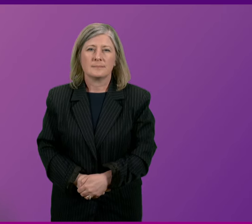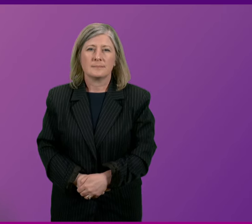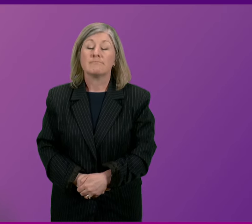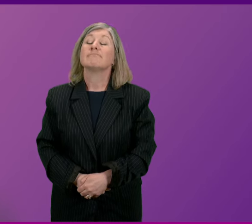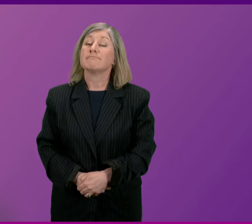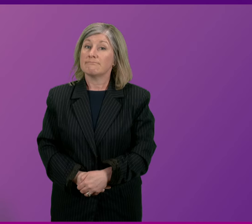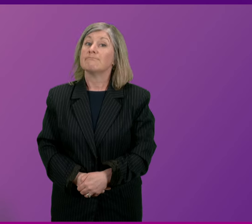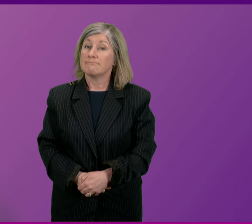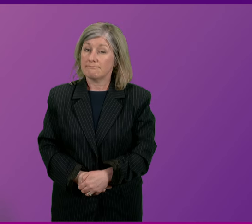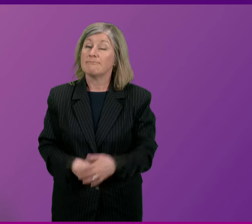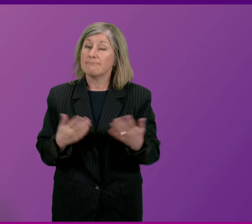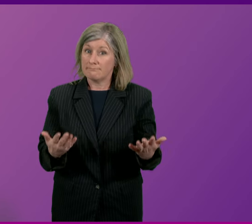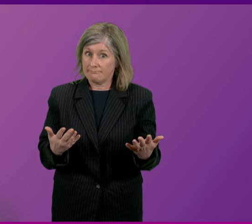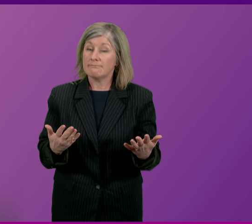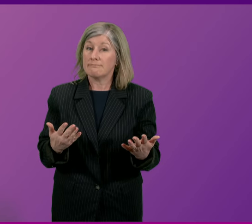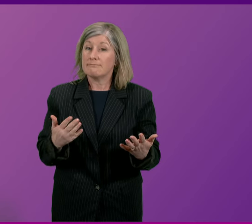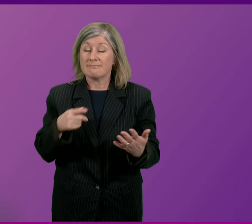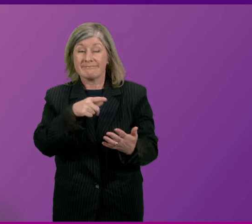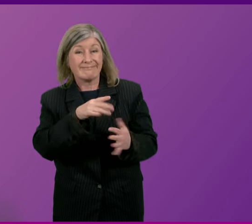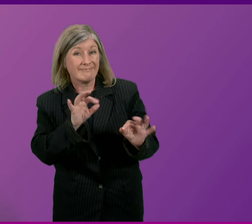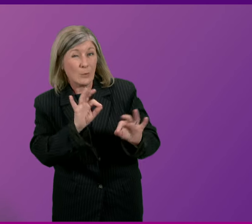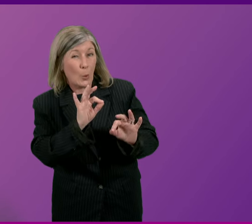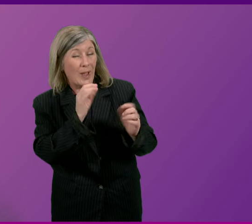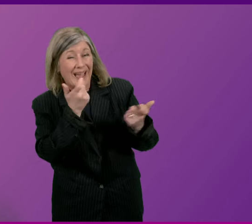I point out to Mr Sarwar, as he has his absence-of-cheerfulness escapade today,